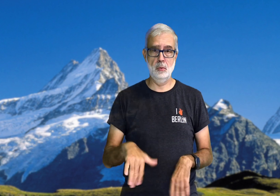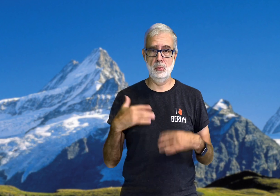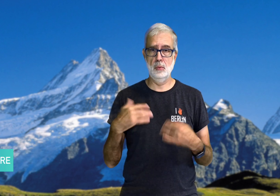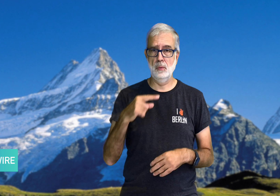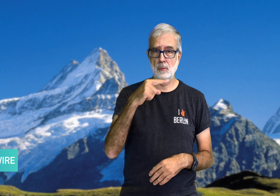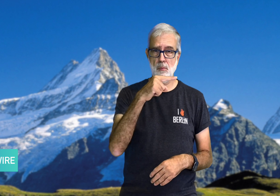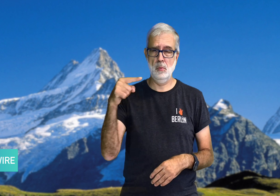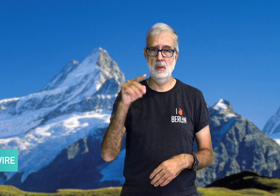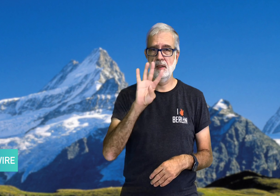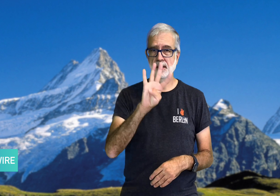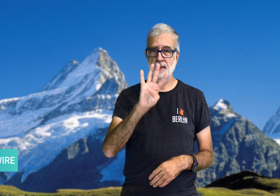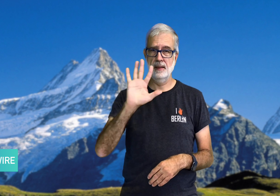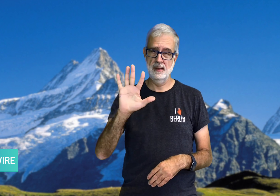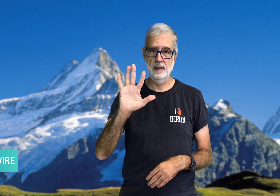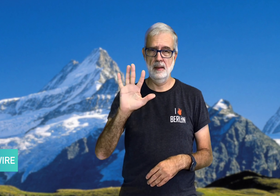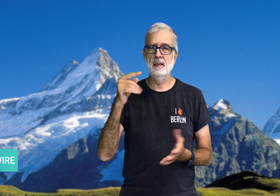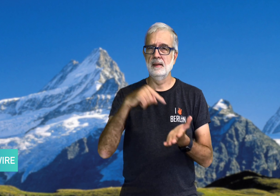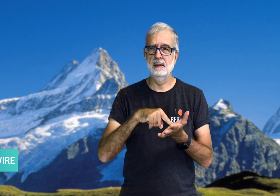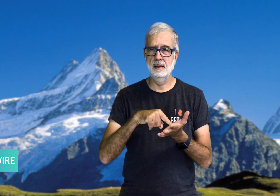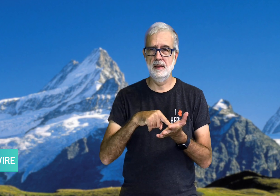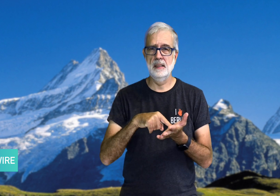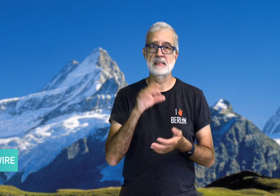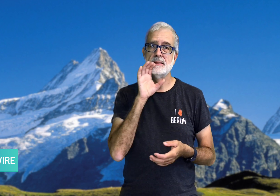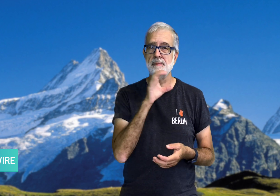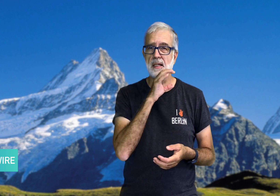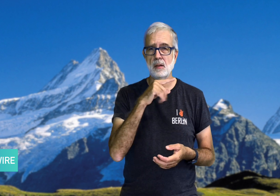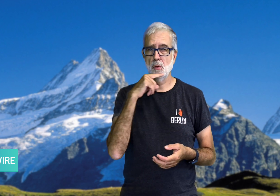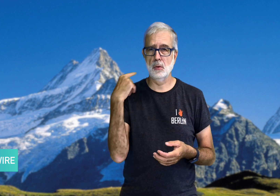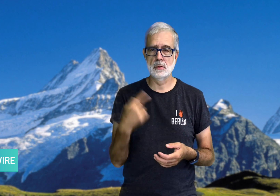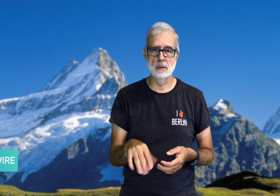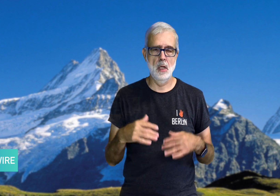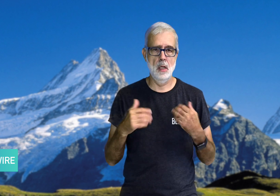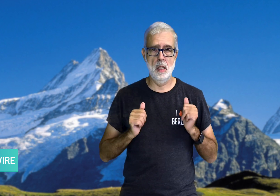It was -45 degrees. It was in Siberia, Russia.